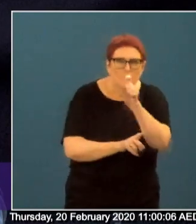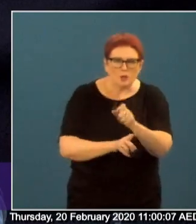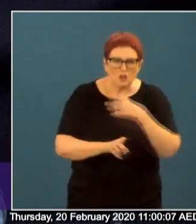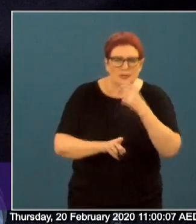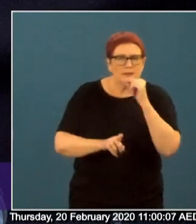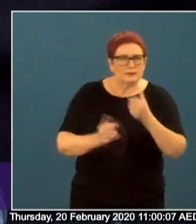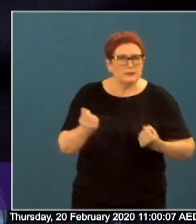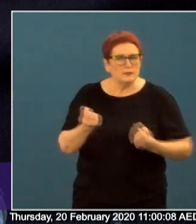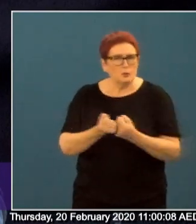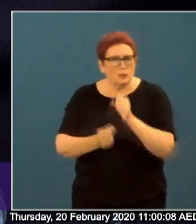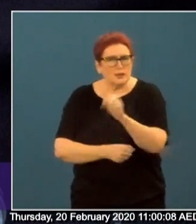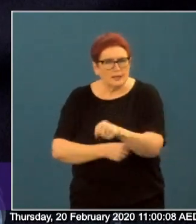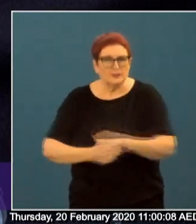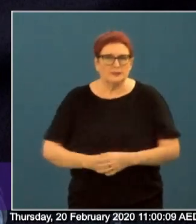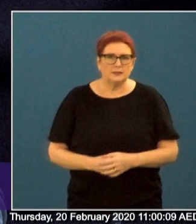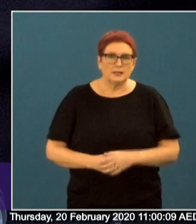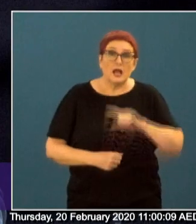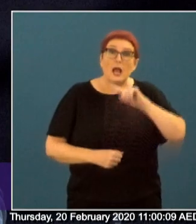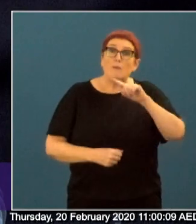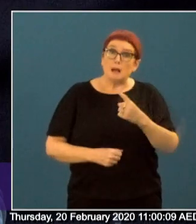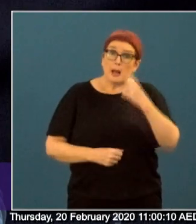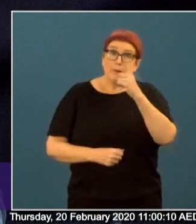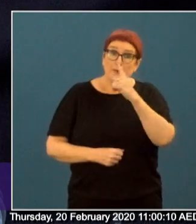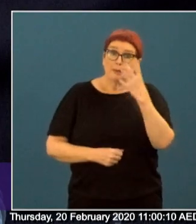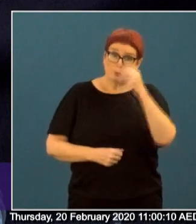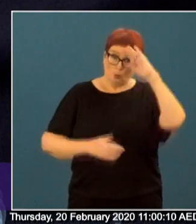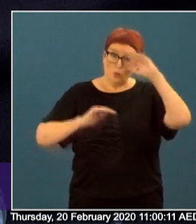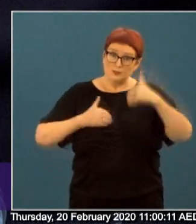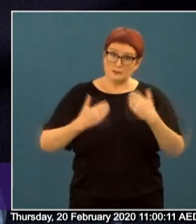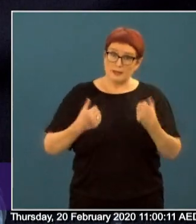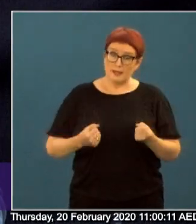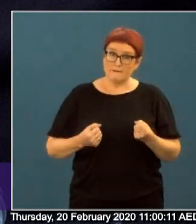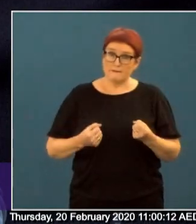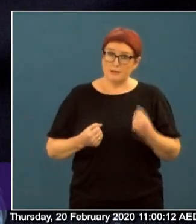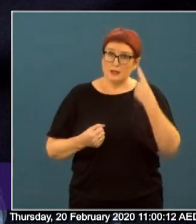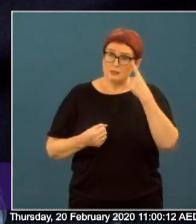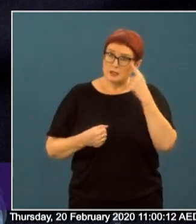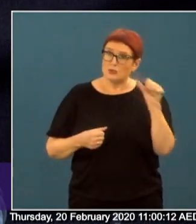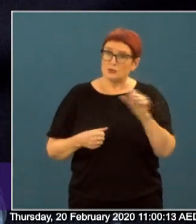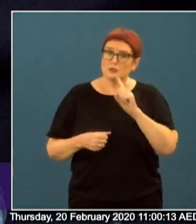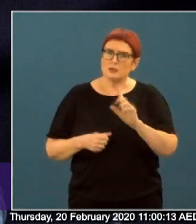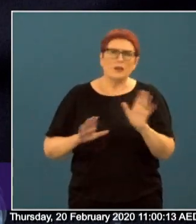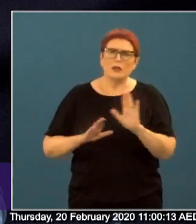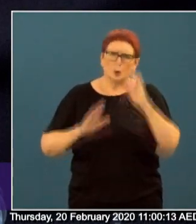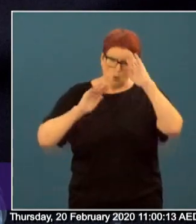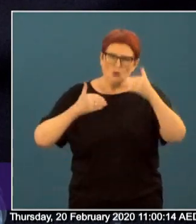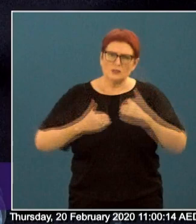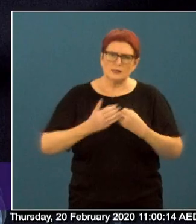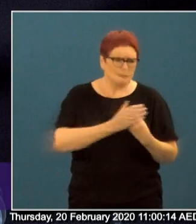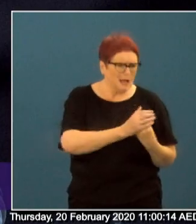but, yes, the autism community expects us, quite rightly so, to view autism as a developmental difference.